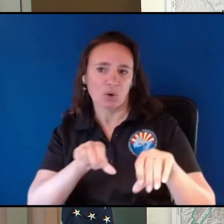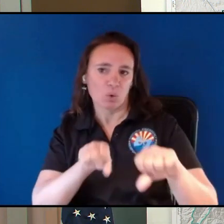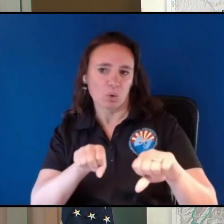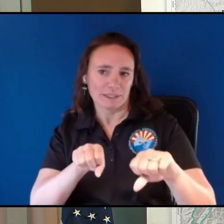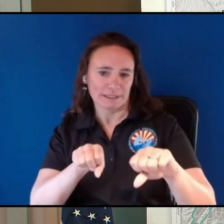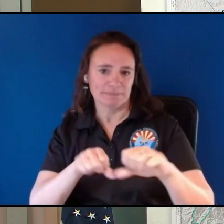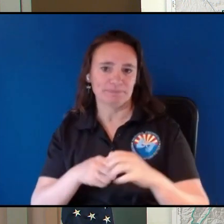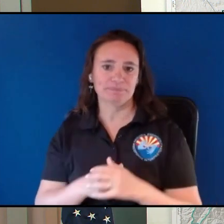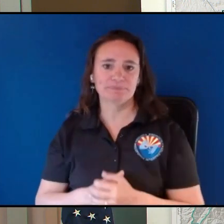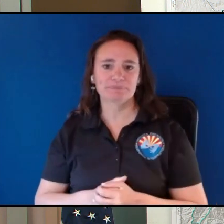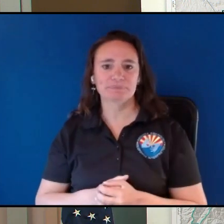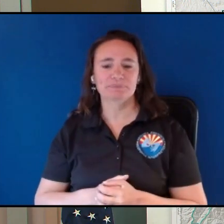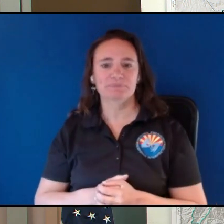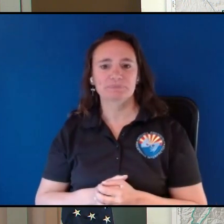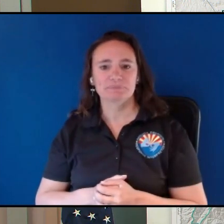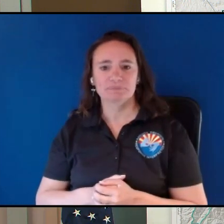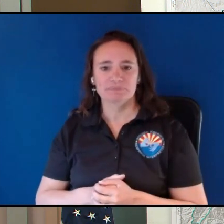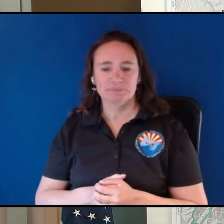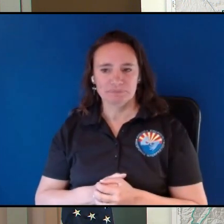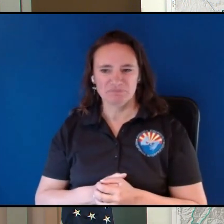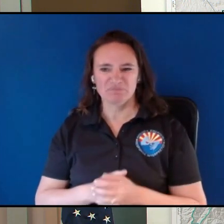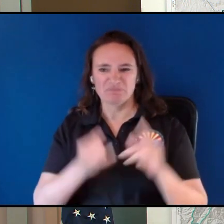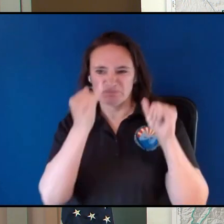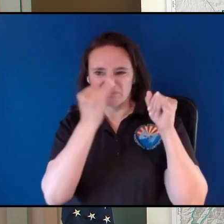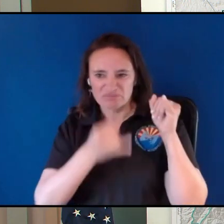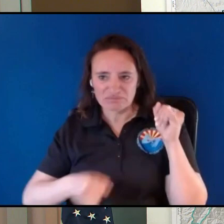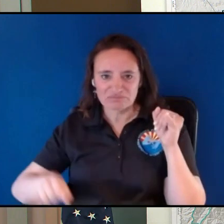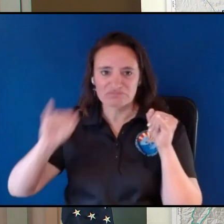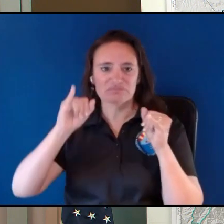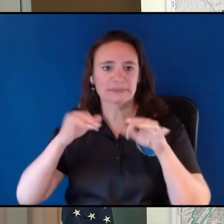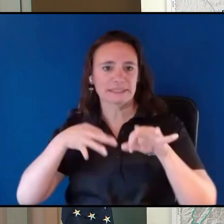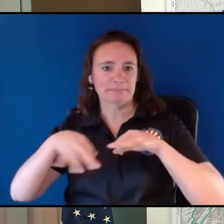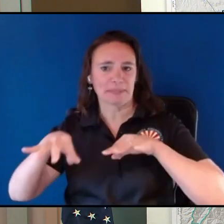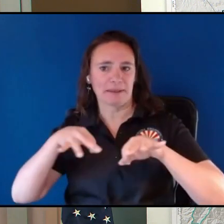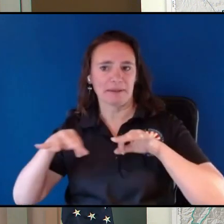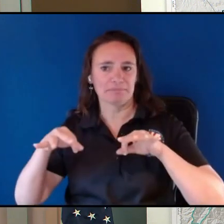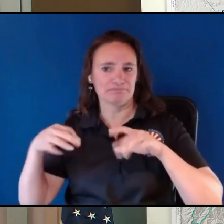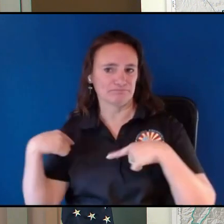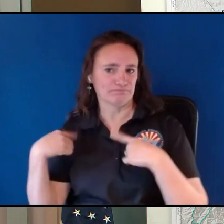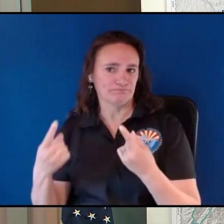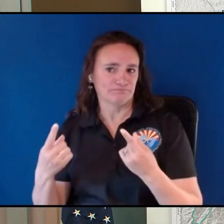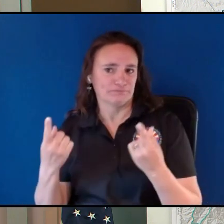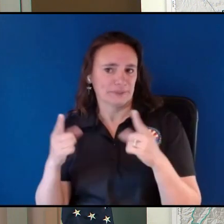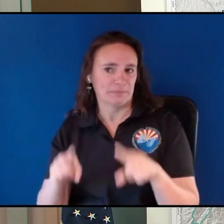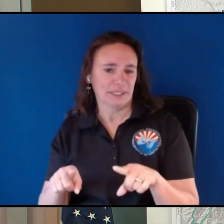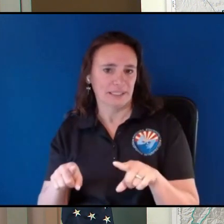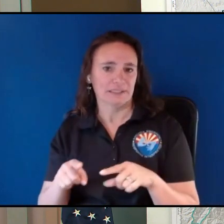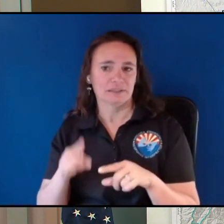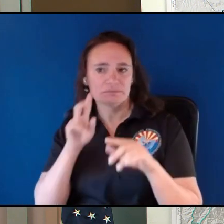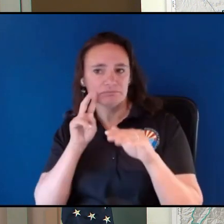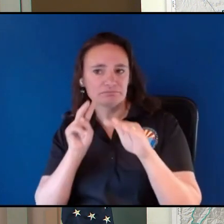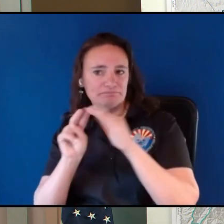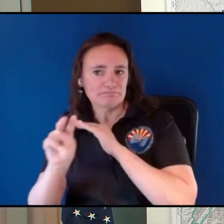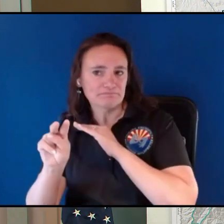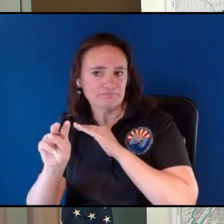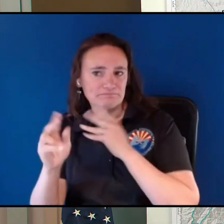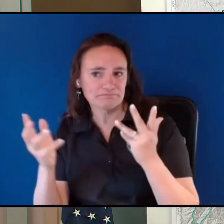the fire perimeter and kind of talk about what's been going on. What we're anticipating, and go from there. So, on the the east side of the fire, again, with the